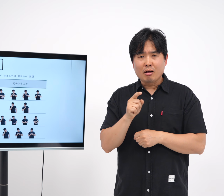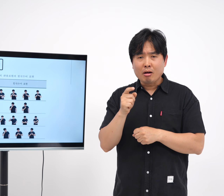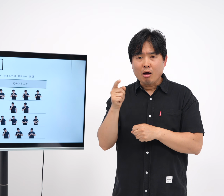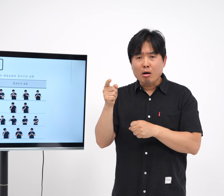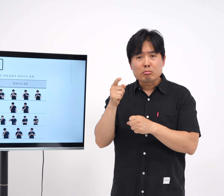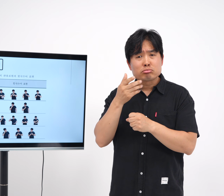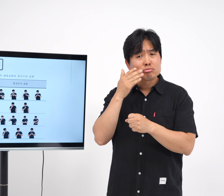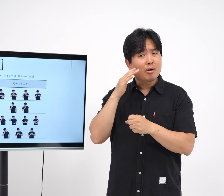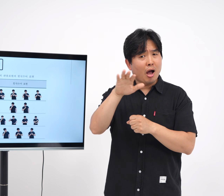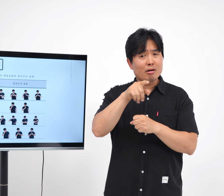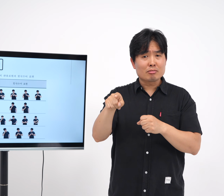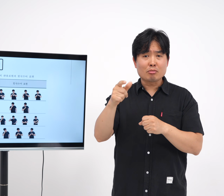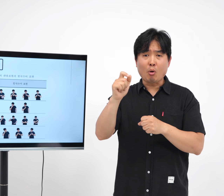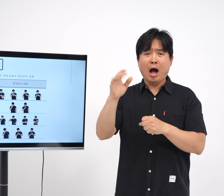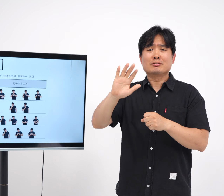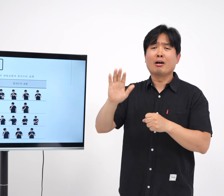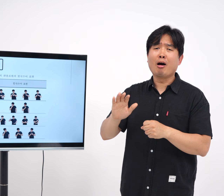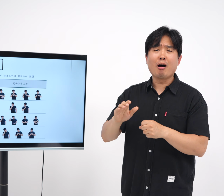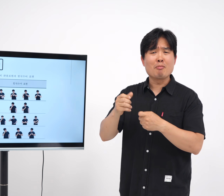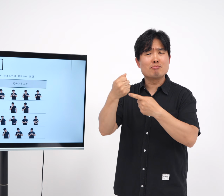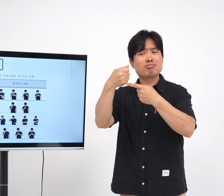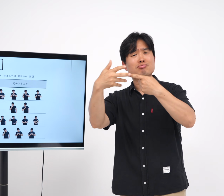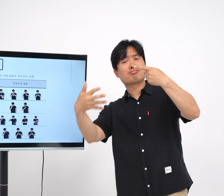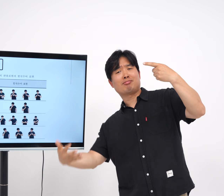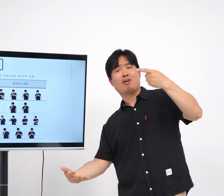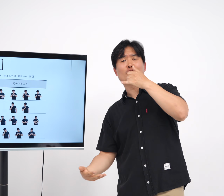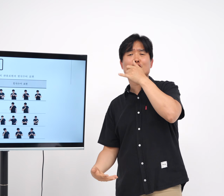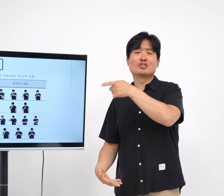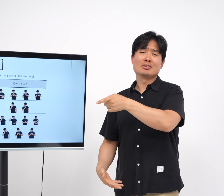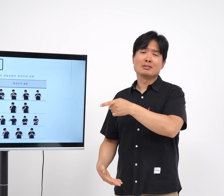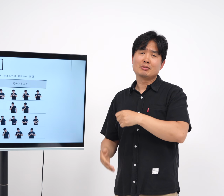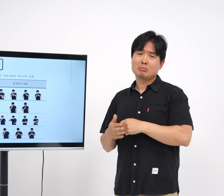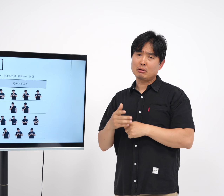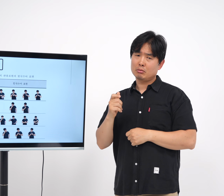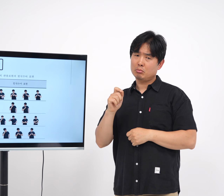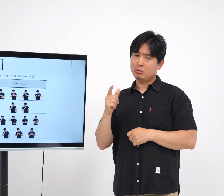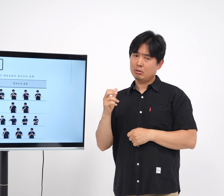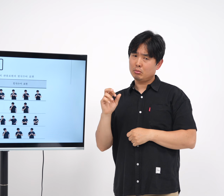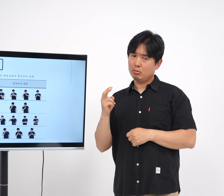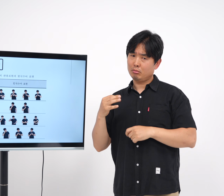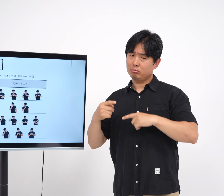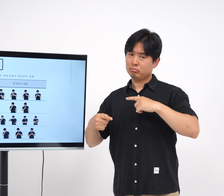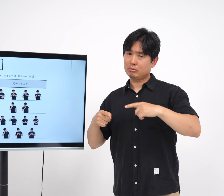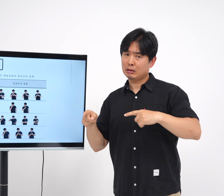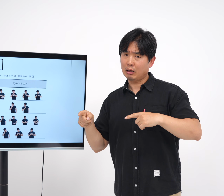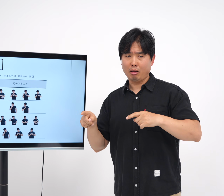This is not an idiomatic expression, but has several meanings. Can it be said to be an idiomatic sign language?